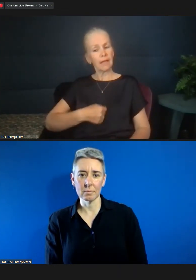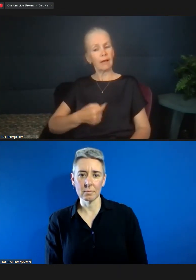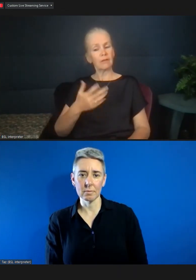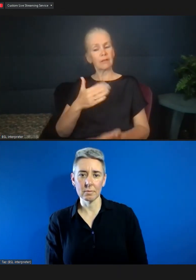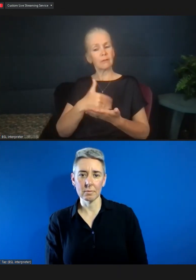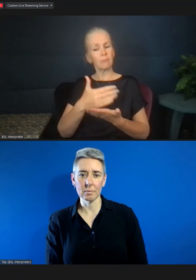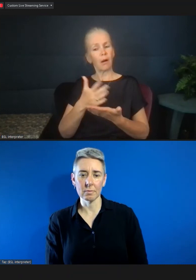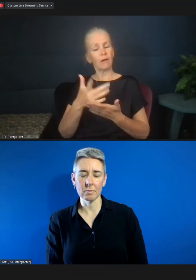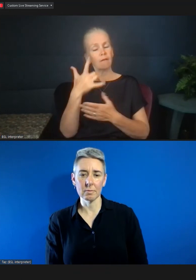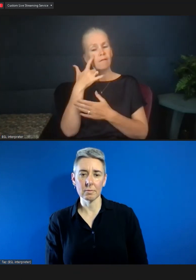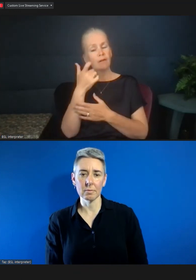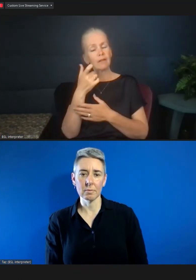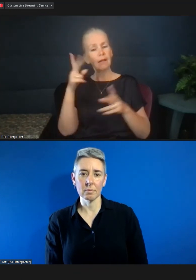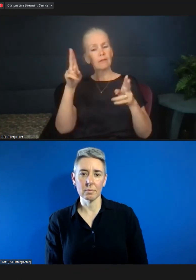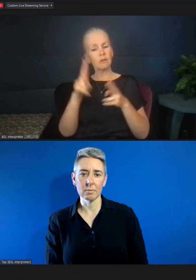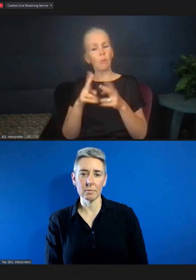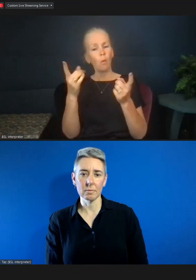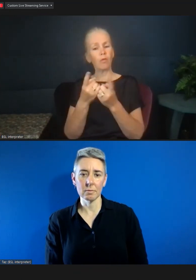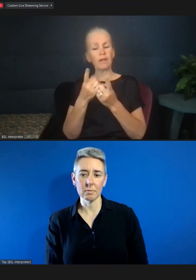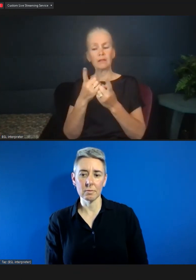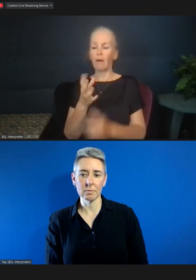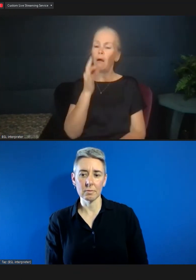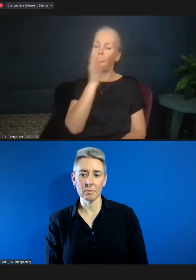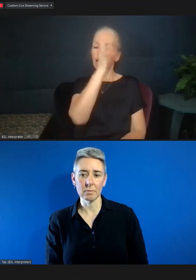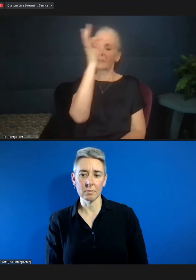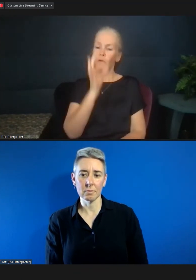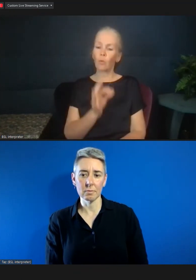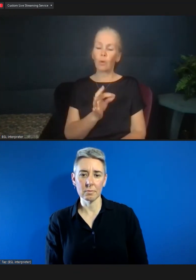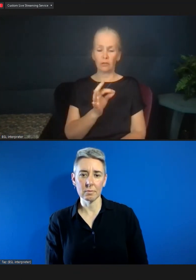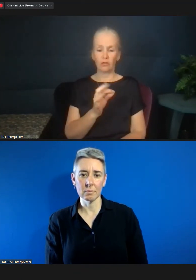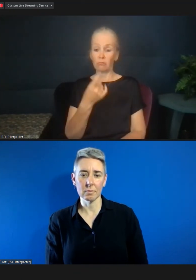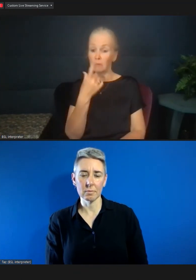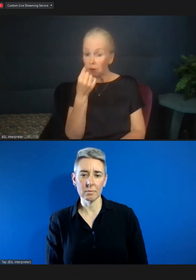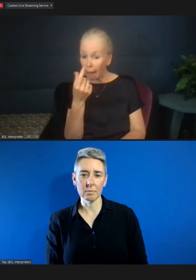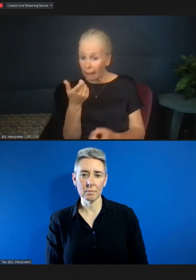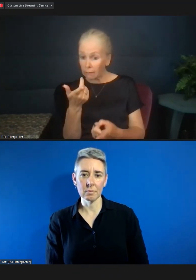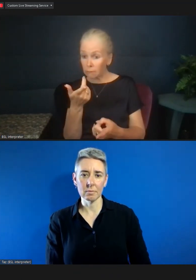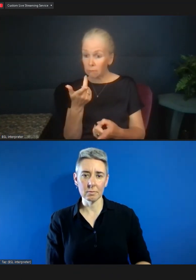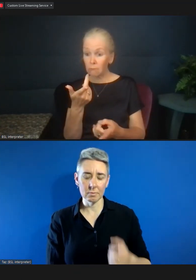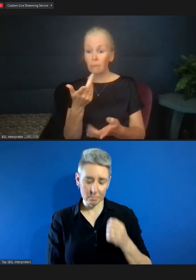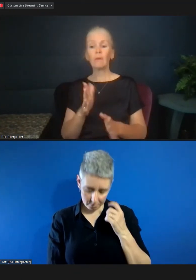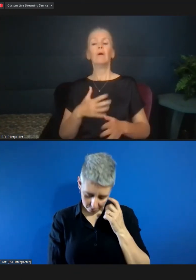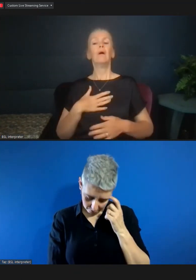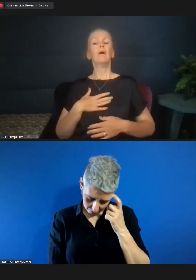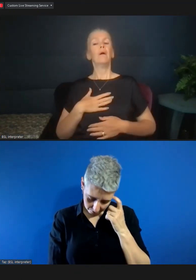finding the small things, asking the questions where you're able to and learning as much as